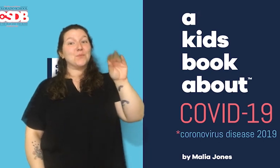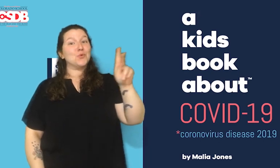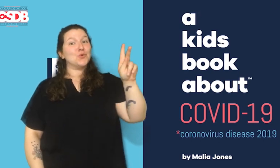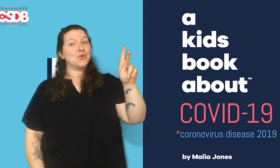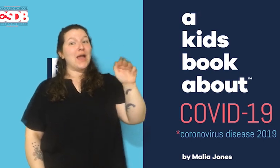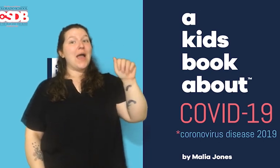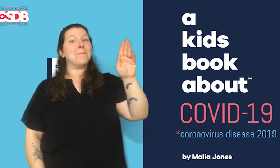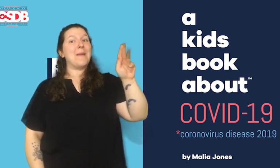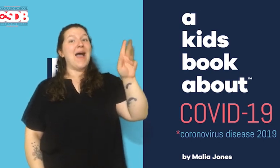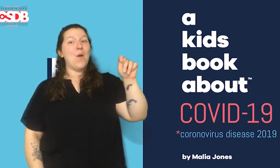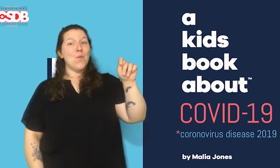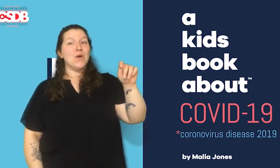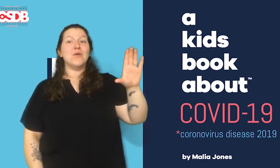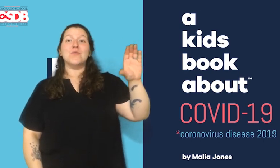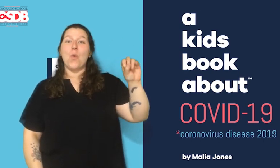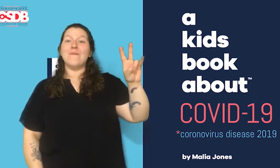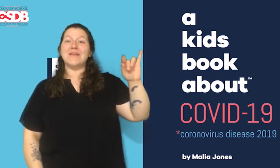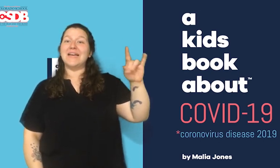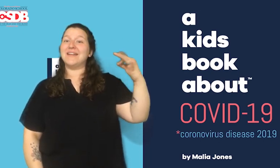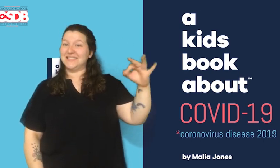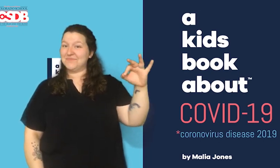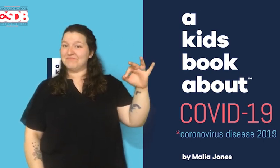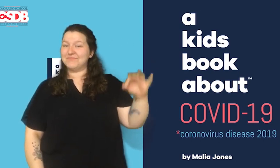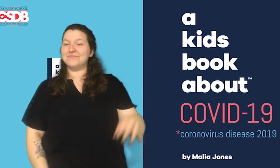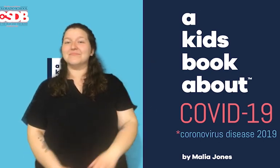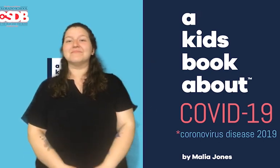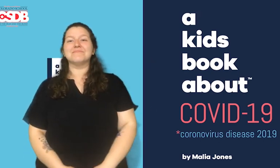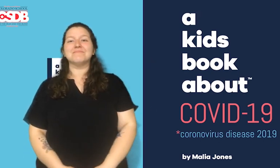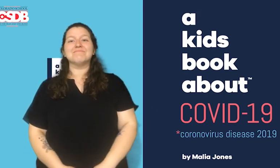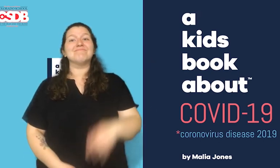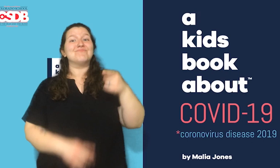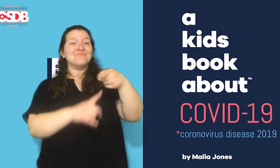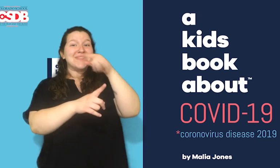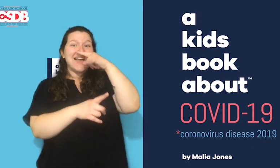A Kid's Book about COVID-19.